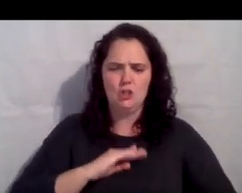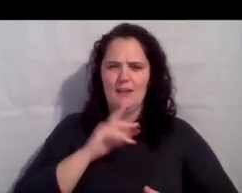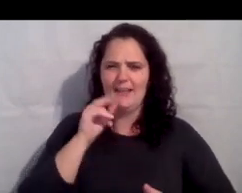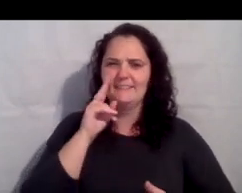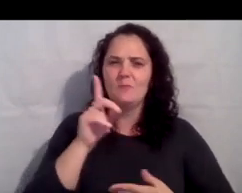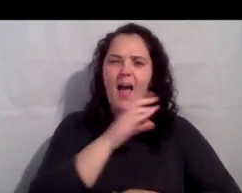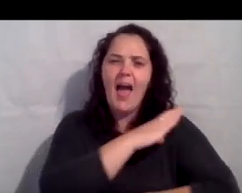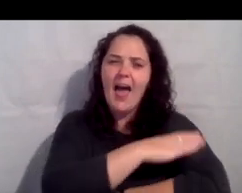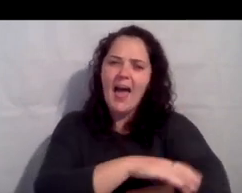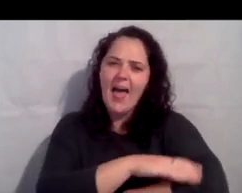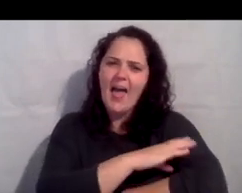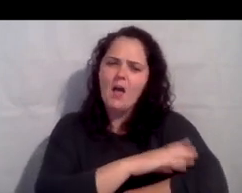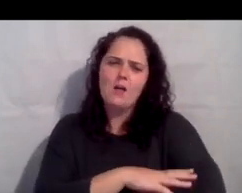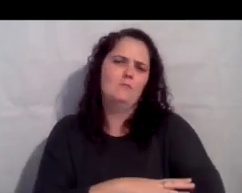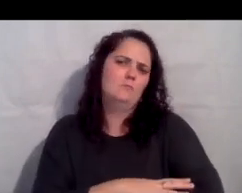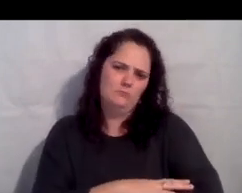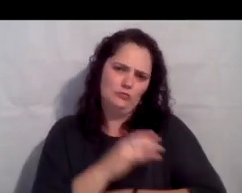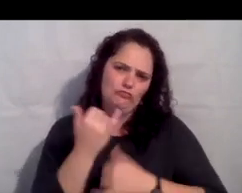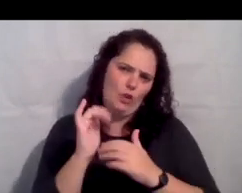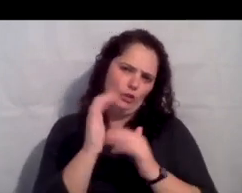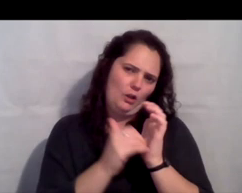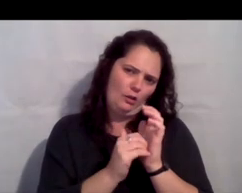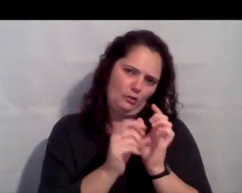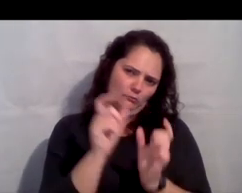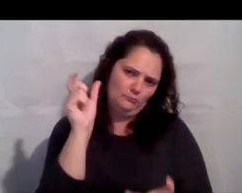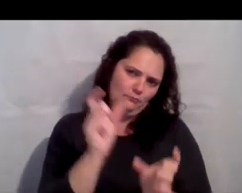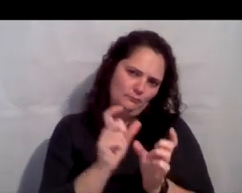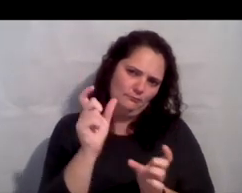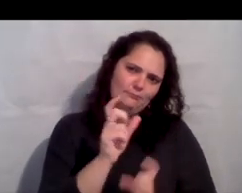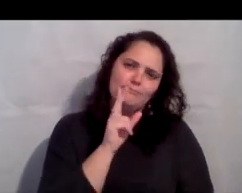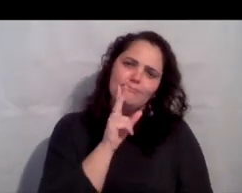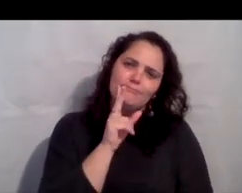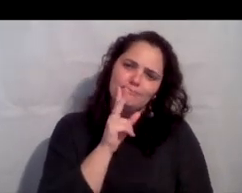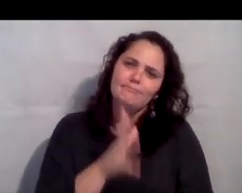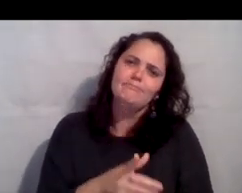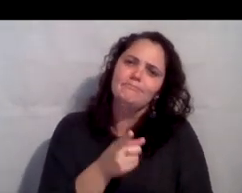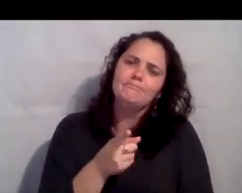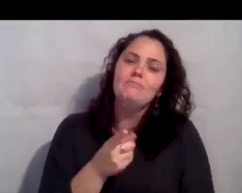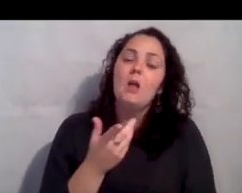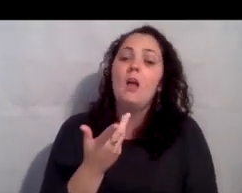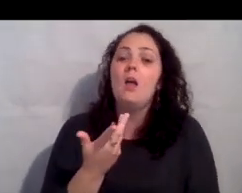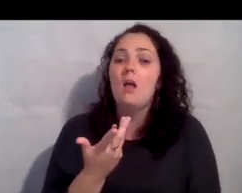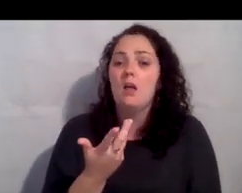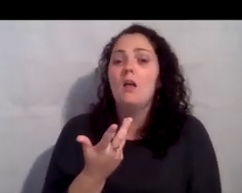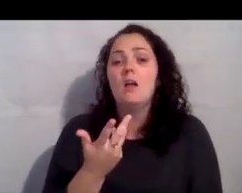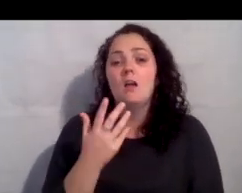relationship to the elbow and the lower arm – it's out of proportion here, pretty wildly out of proportion. But it's not about a kind of